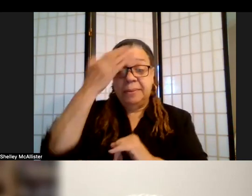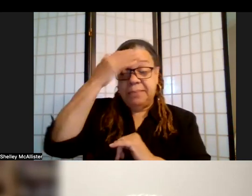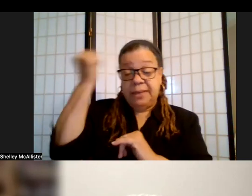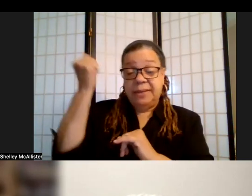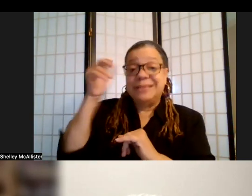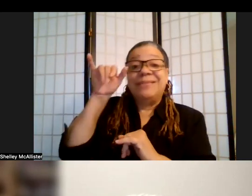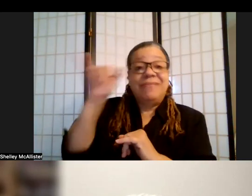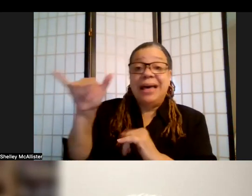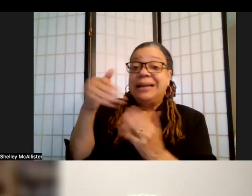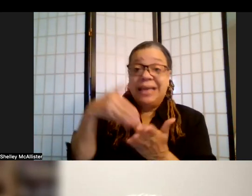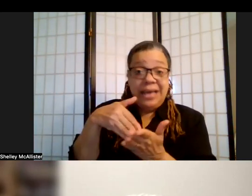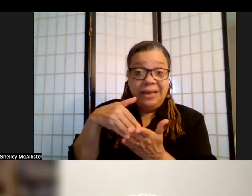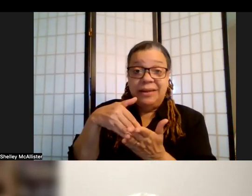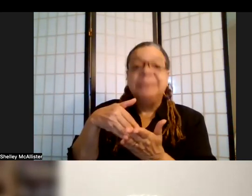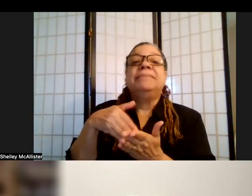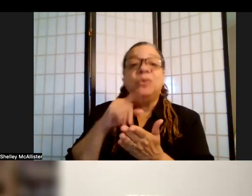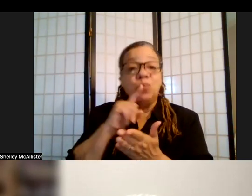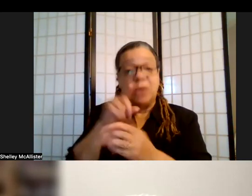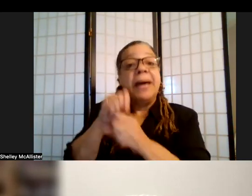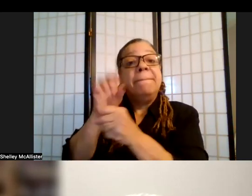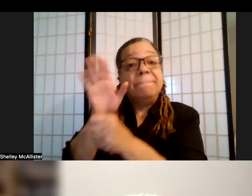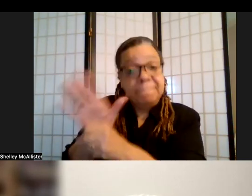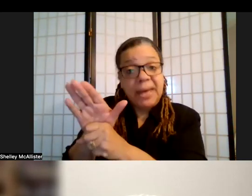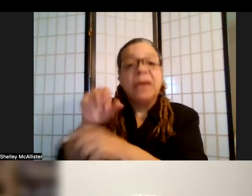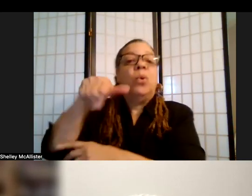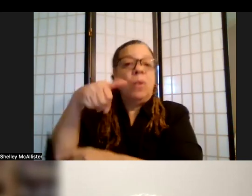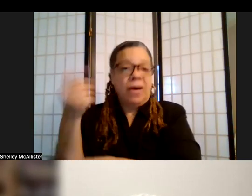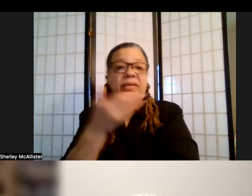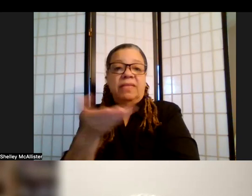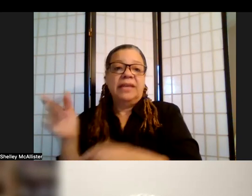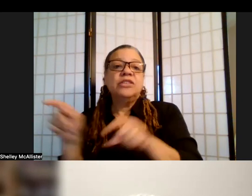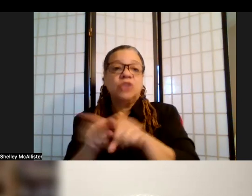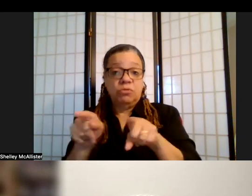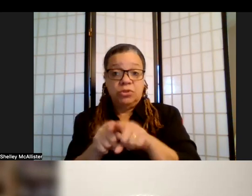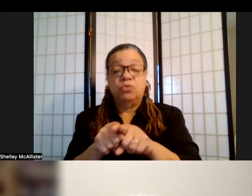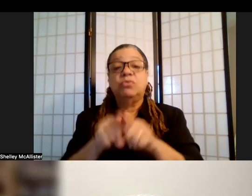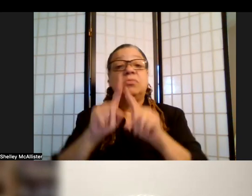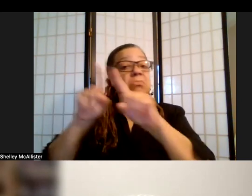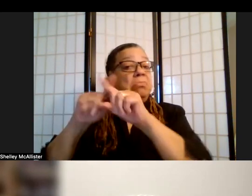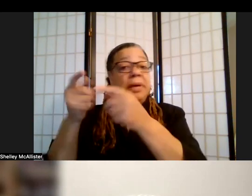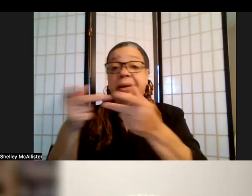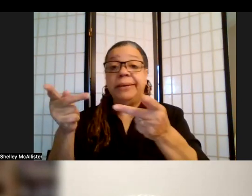again, as I said-- would have impact on many other things as well. Many parts of the world, you don't go to ruraal areas,